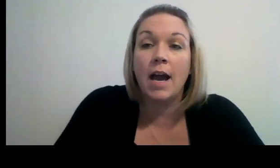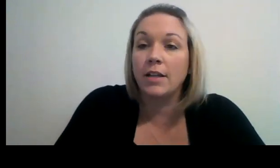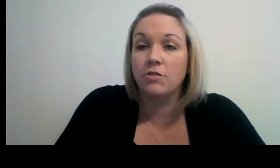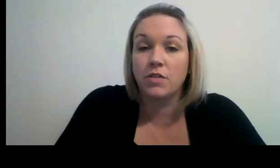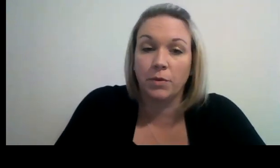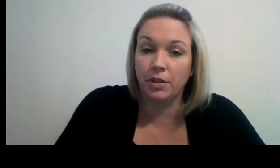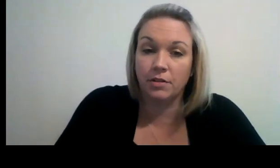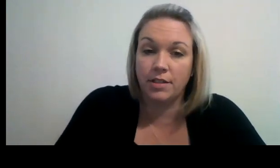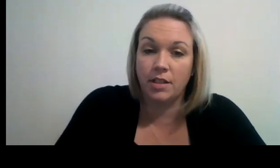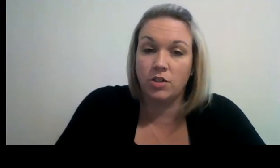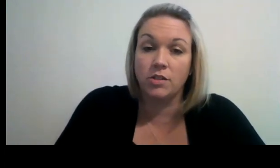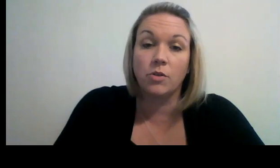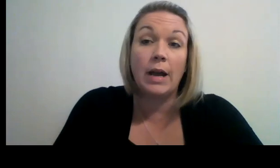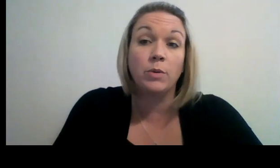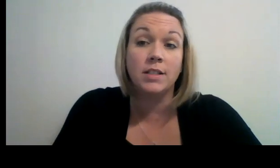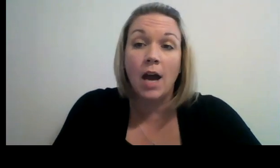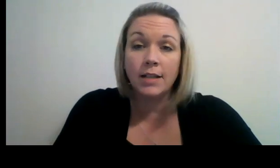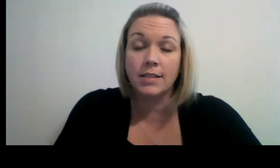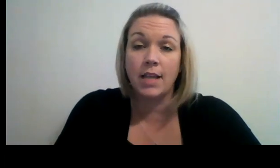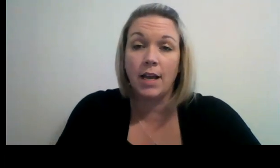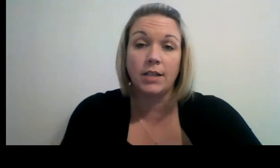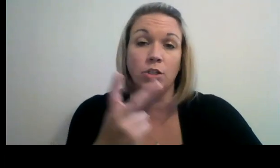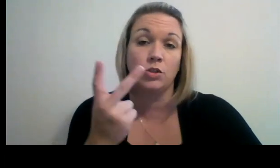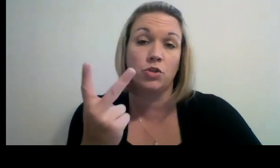not used for pluralization. So I would NOT sign